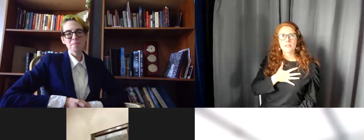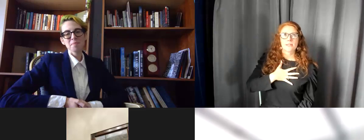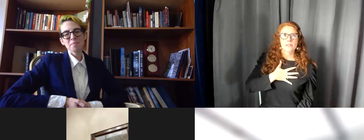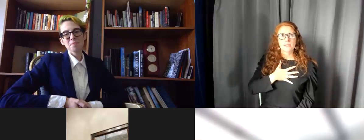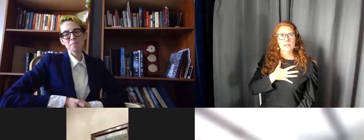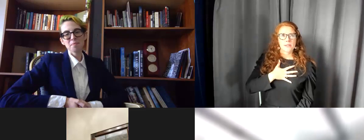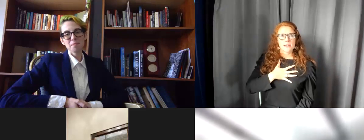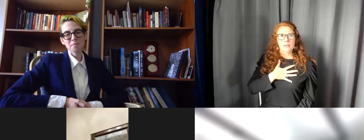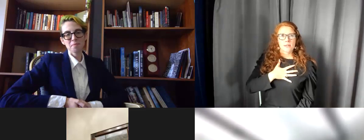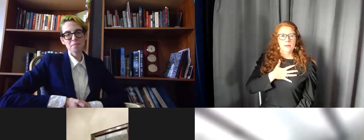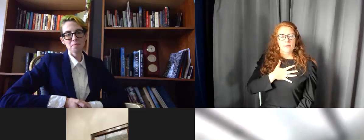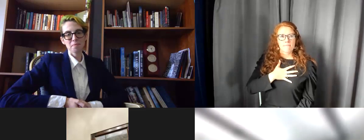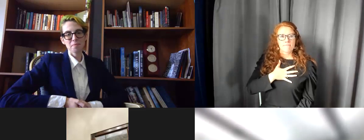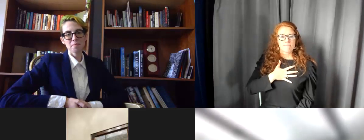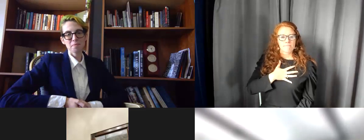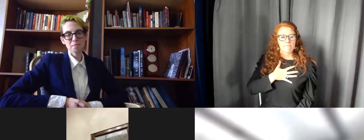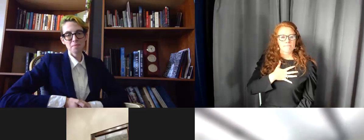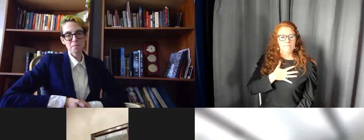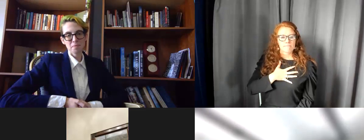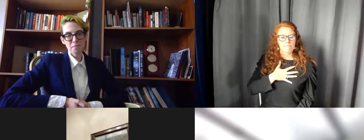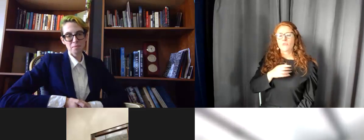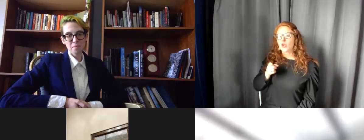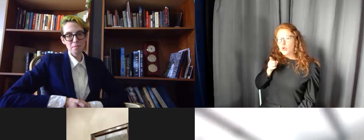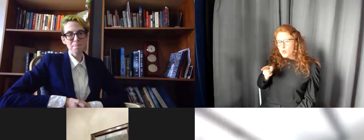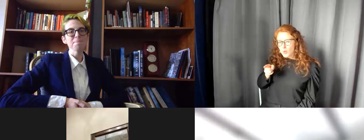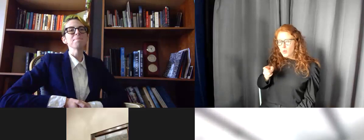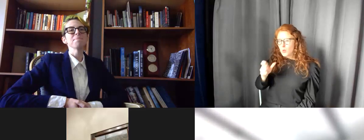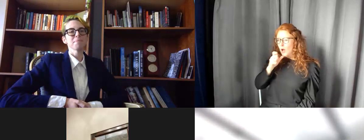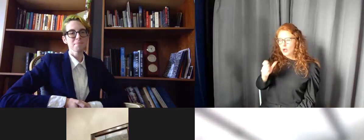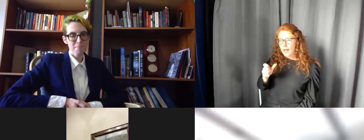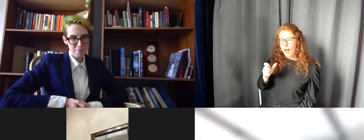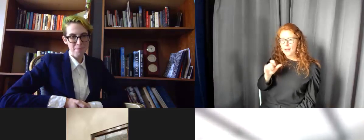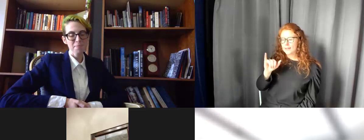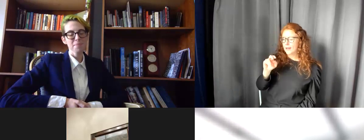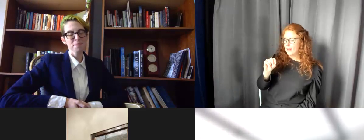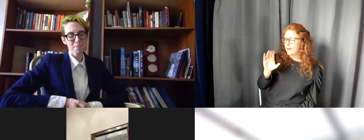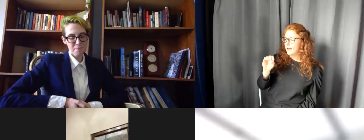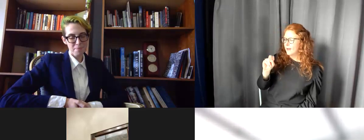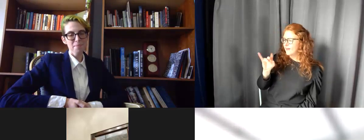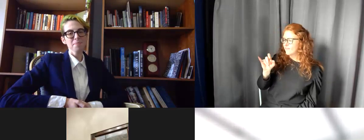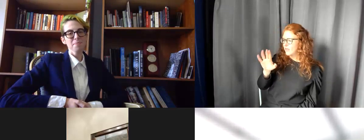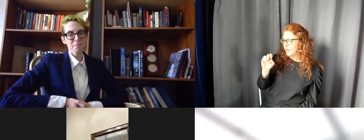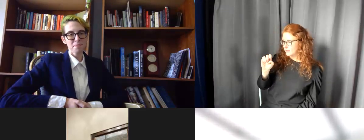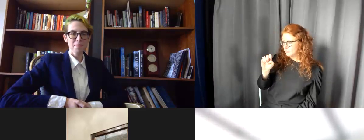Grace: that you're not an inconvenience. I a lot of the time growing up. I felt